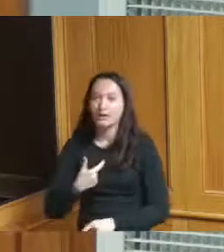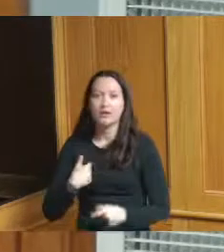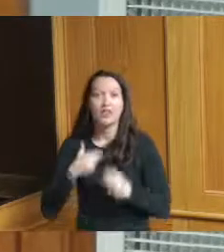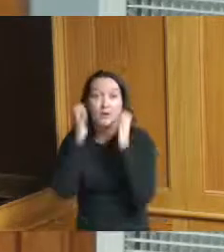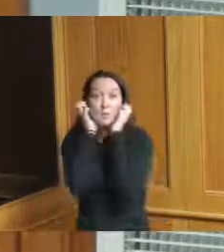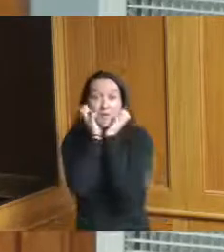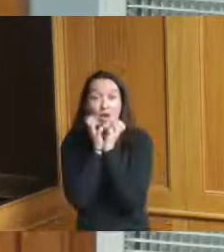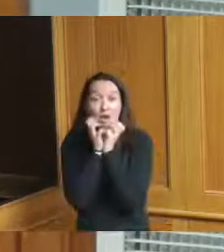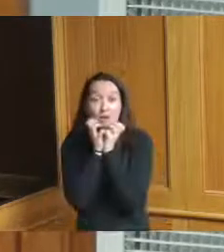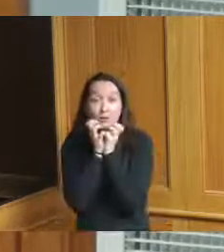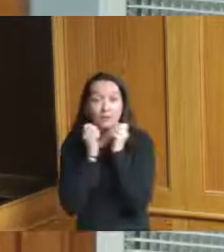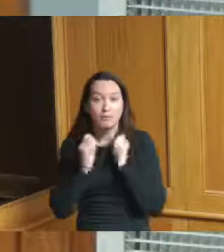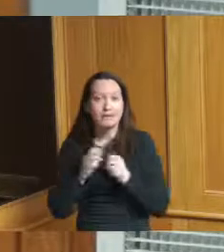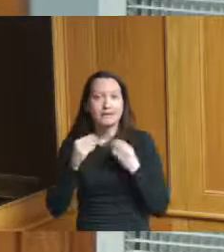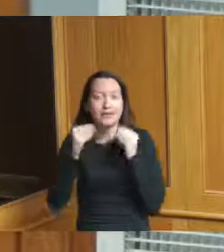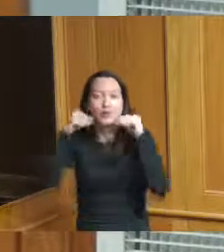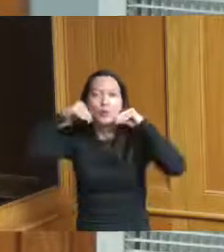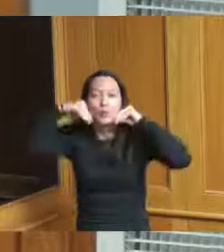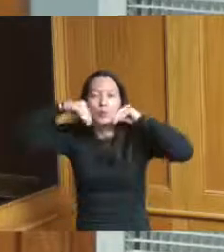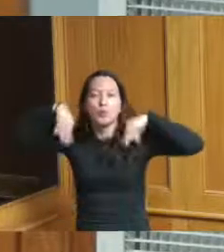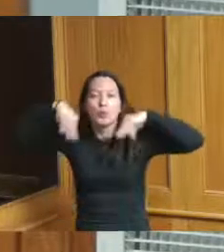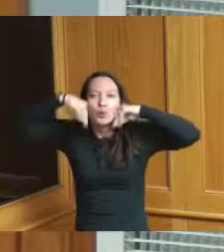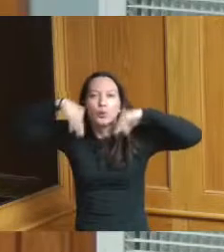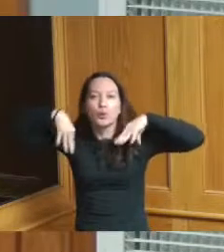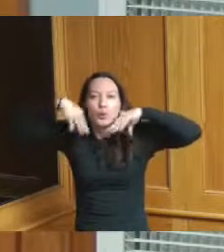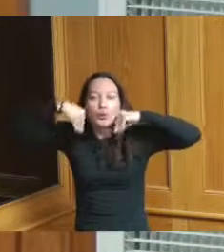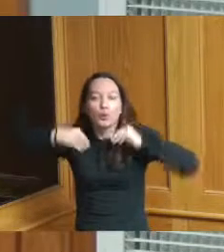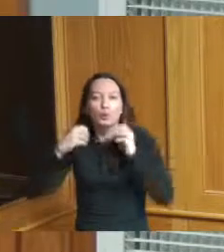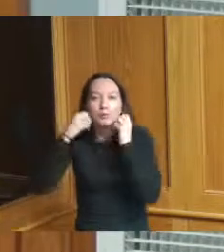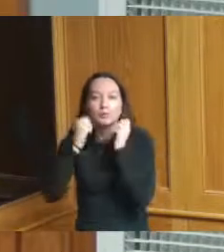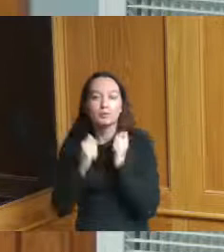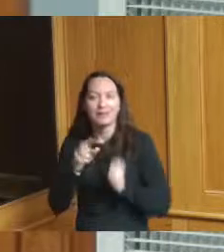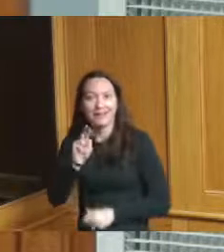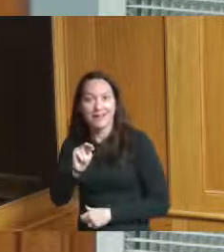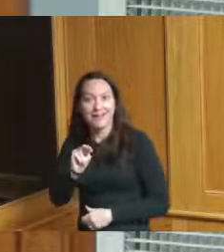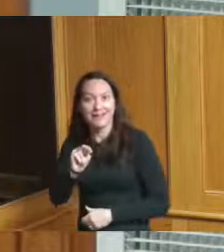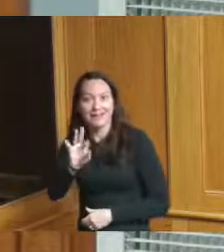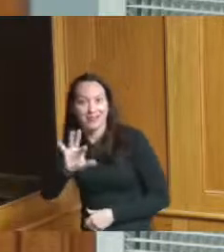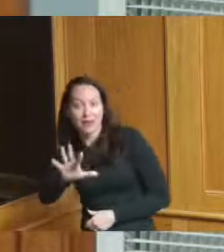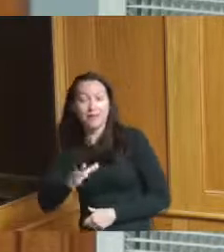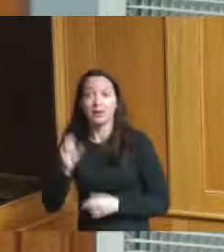there's room for air to escape around the beard and so an n95 if you were to actually be properly